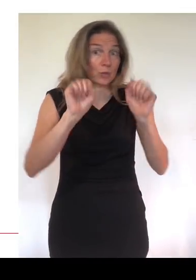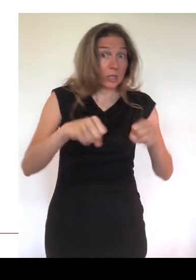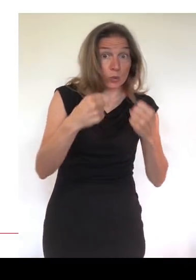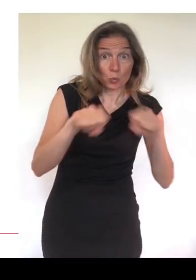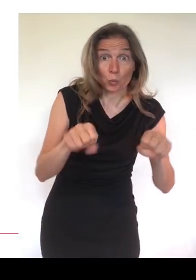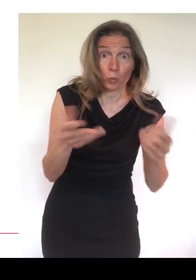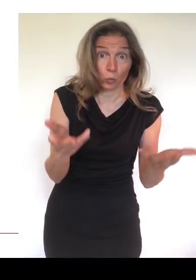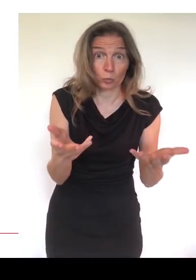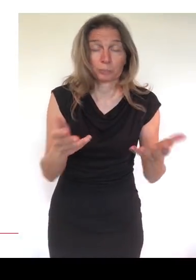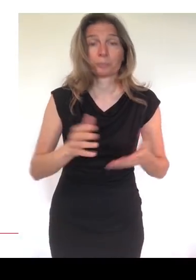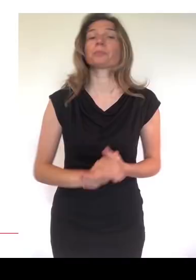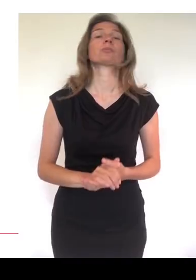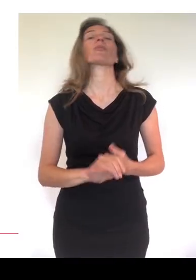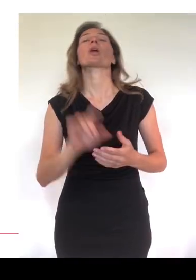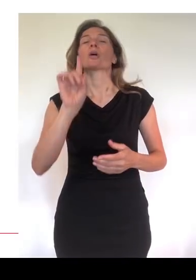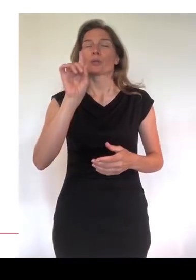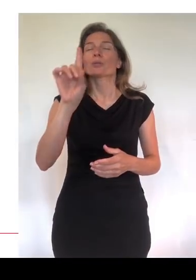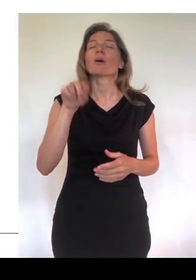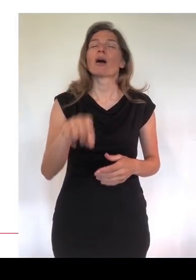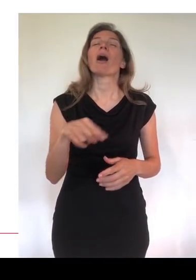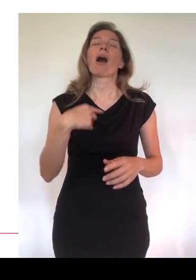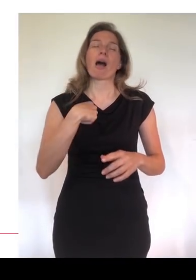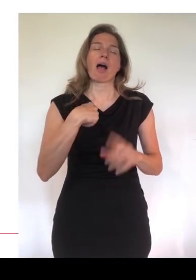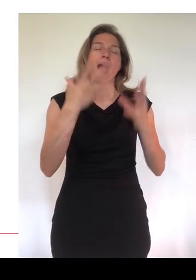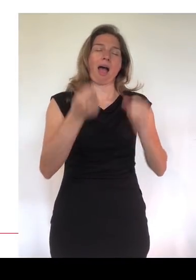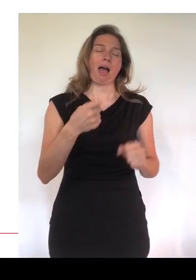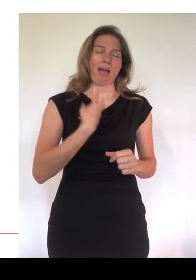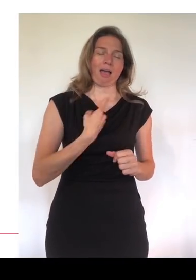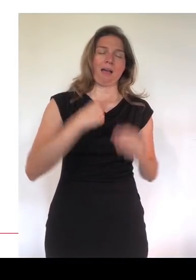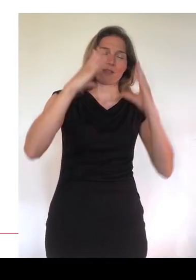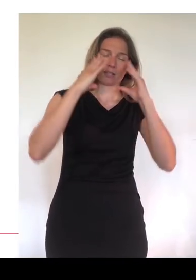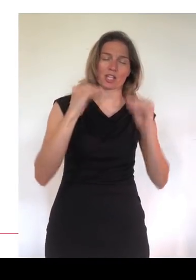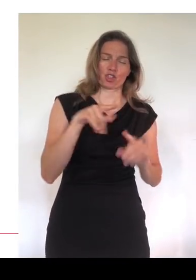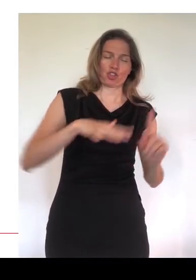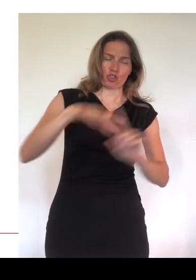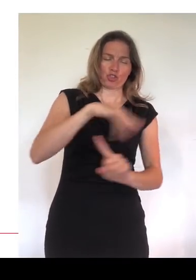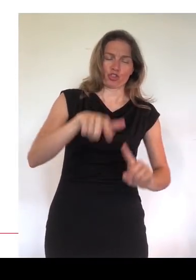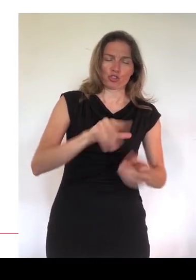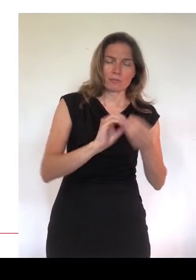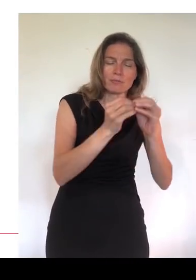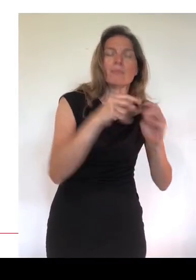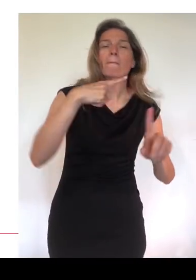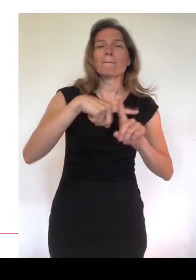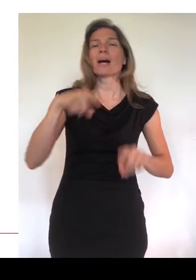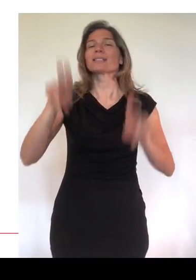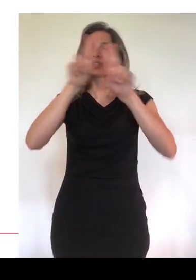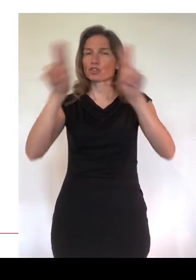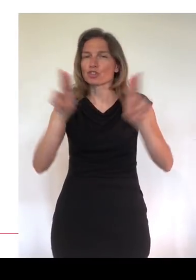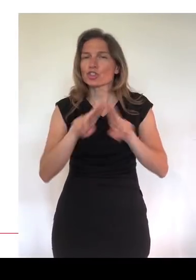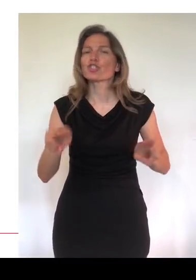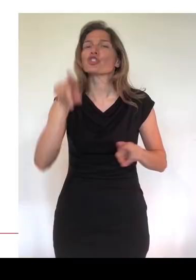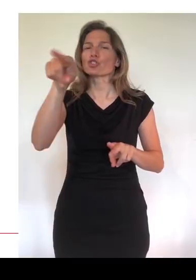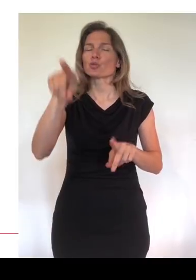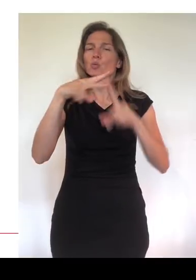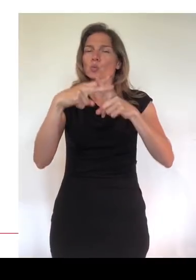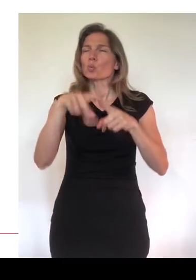some international resort research and there's observation tools that have been adapted so there's items that have been adapted for sign language of the